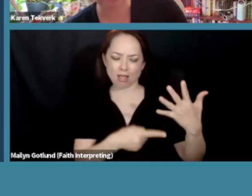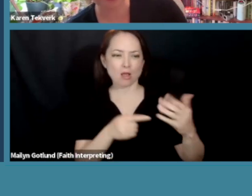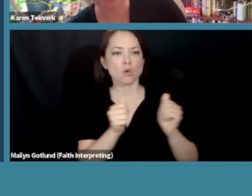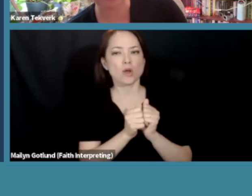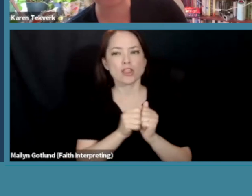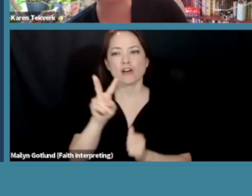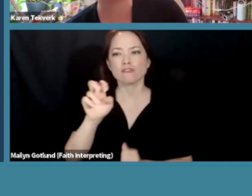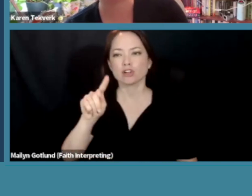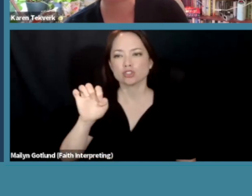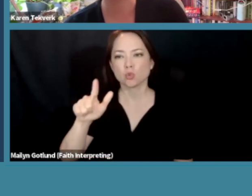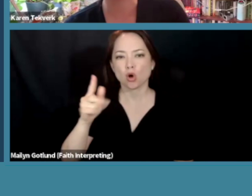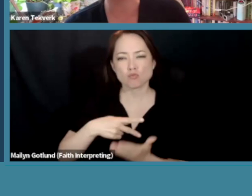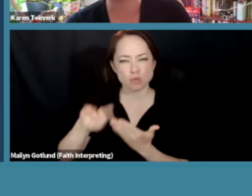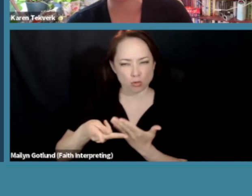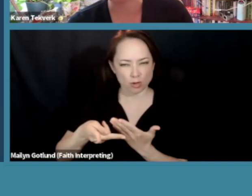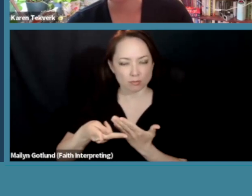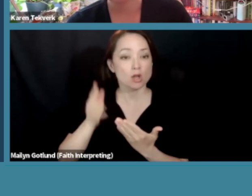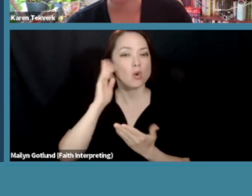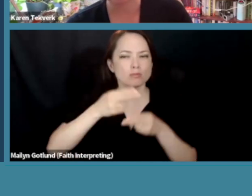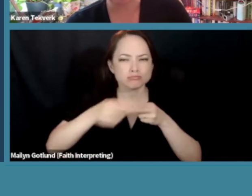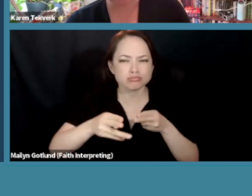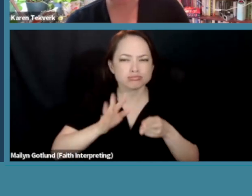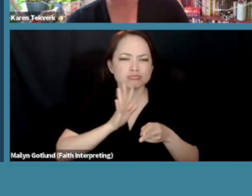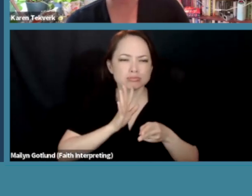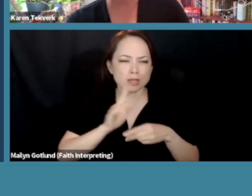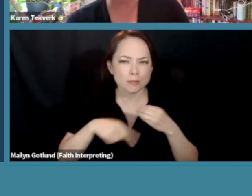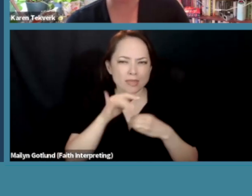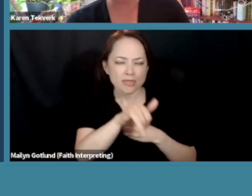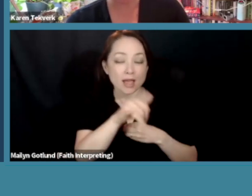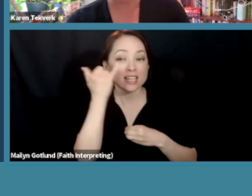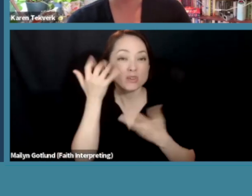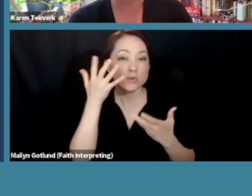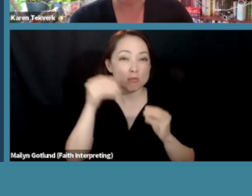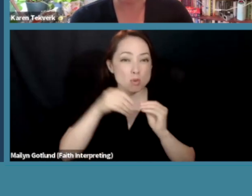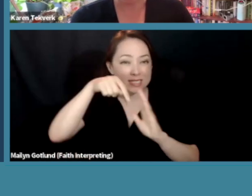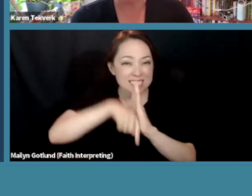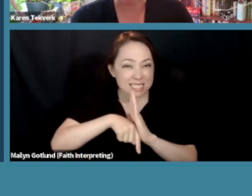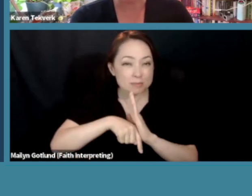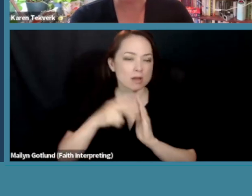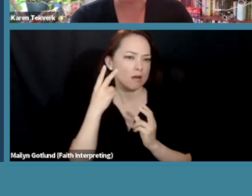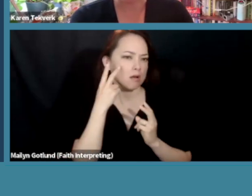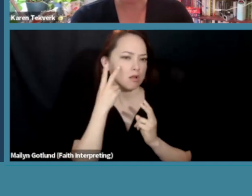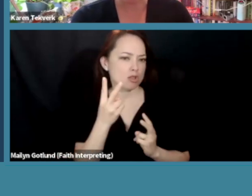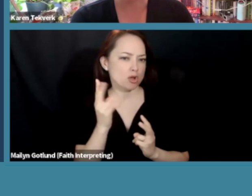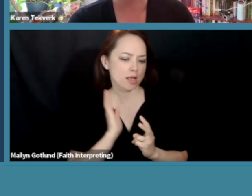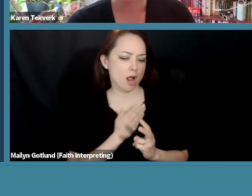So I'll just talk very briefly here, because if you want to take a deeper dive, check out some of our past webinars.